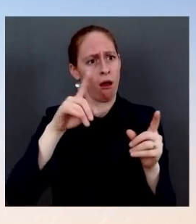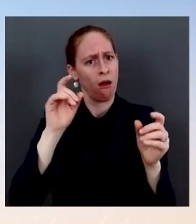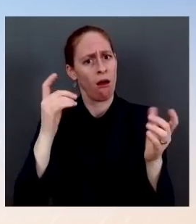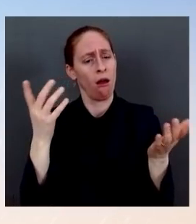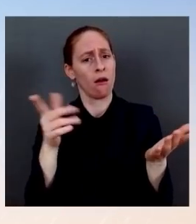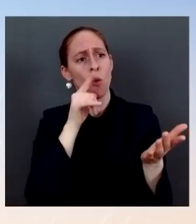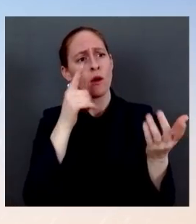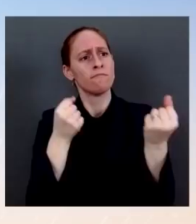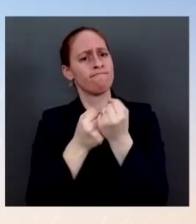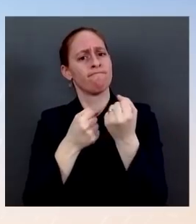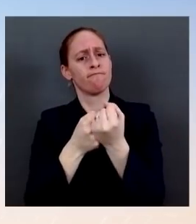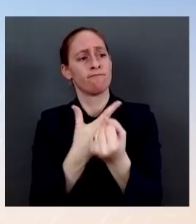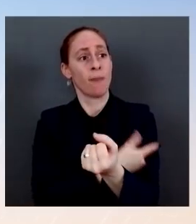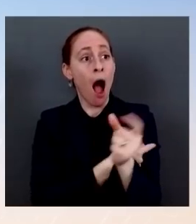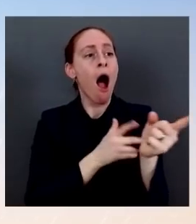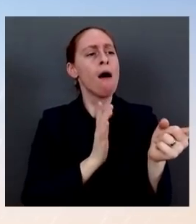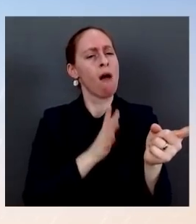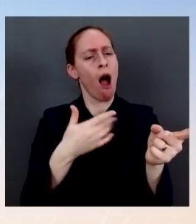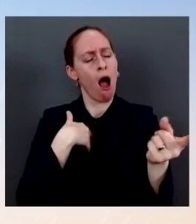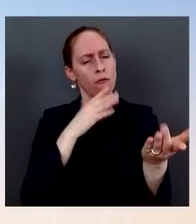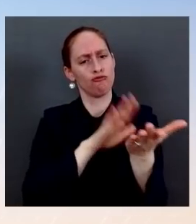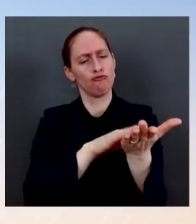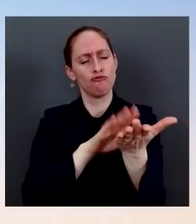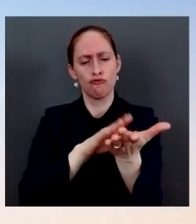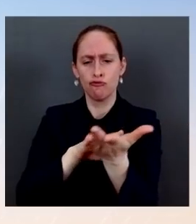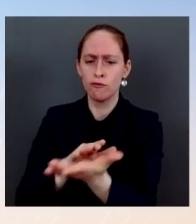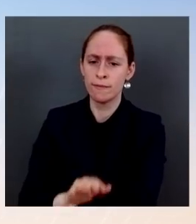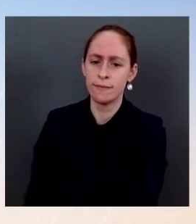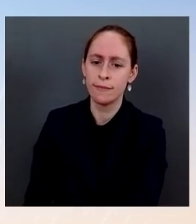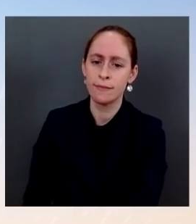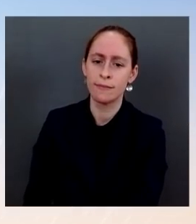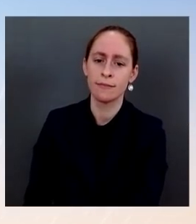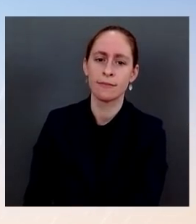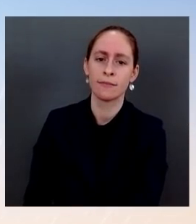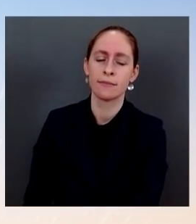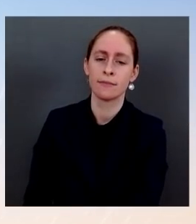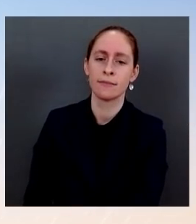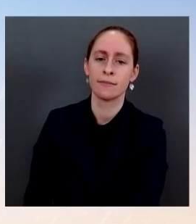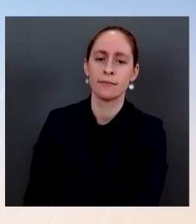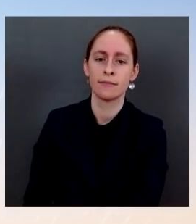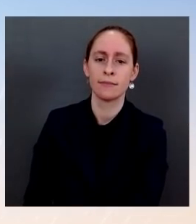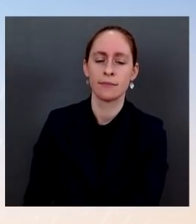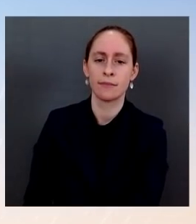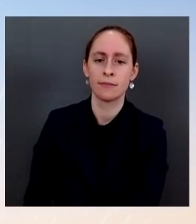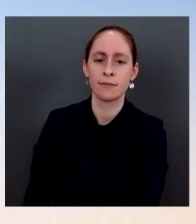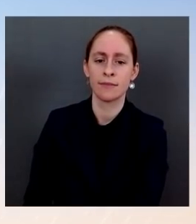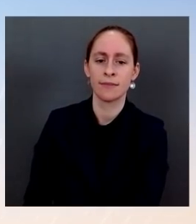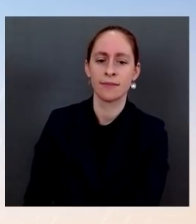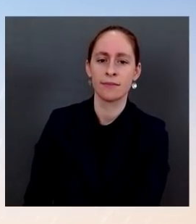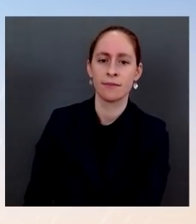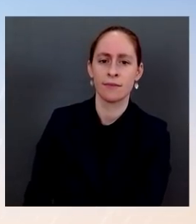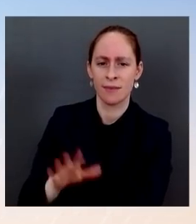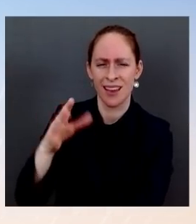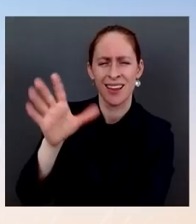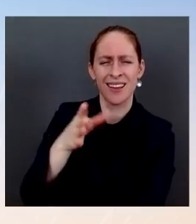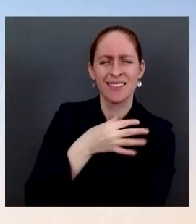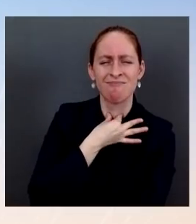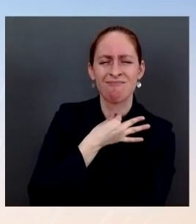Ms. Psaki: It's a great question. It's something that we're looking to finalize guidance on, and we'll have that available as soon as it's ready. The Press: Also, lastly,